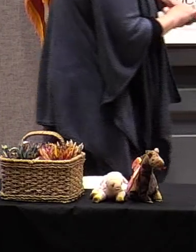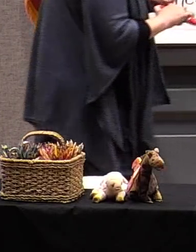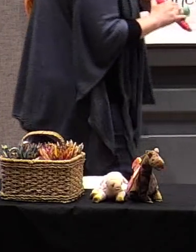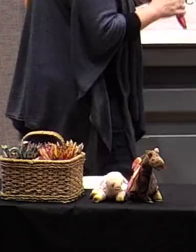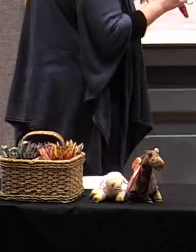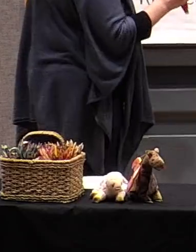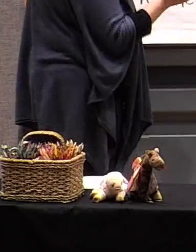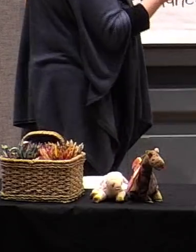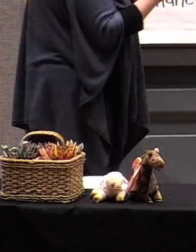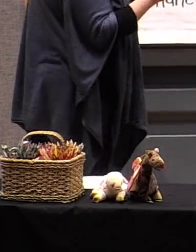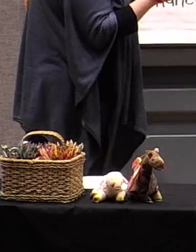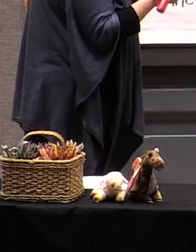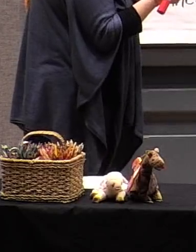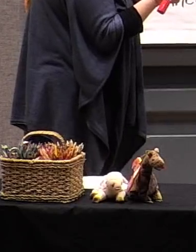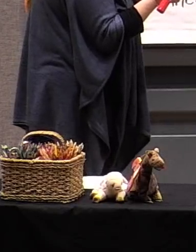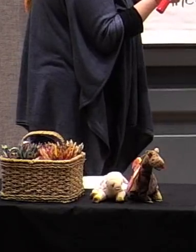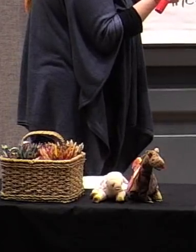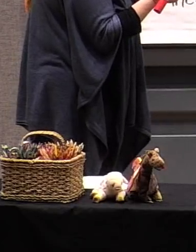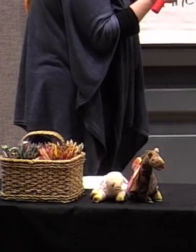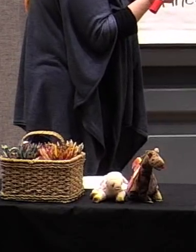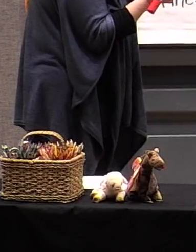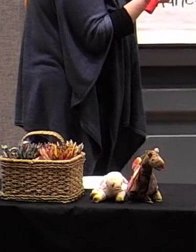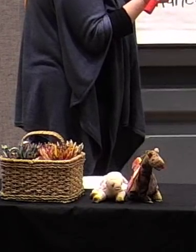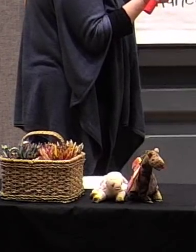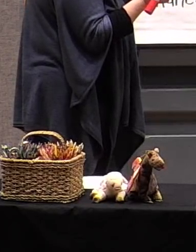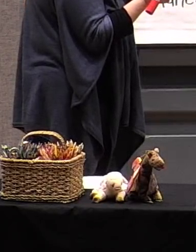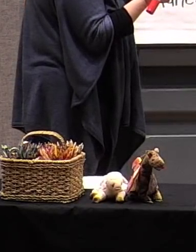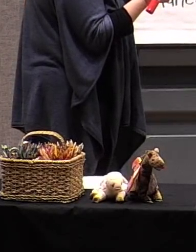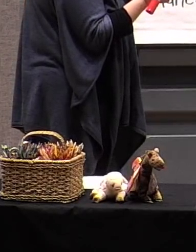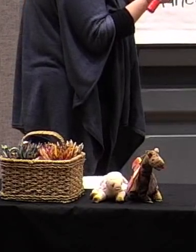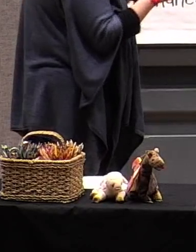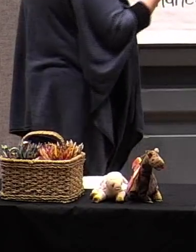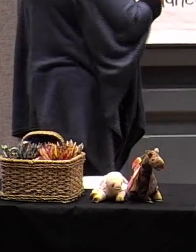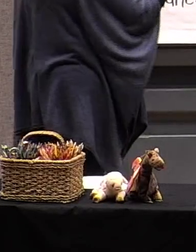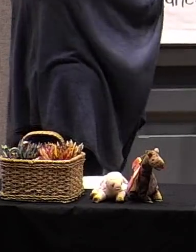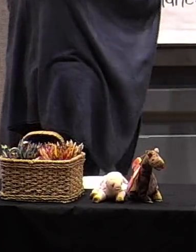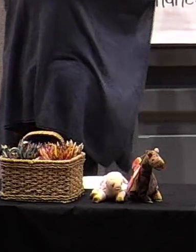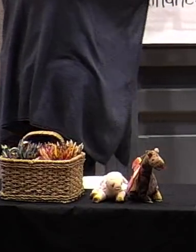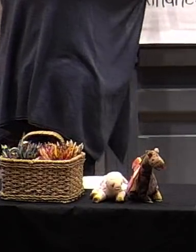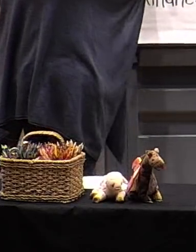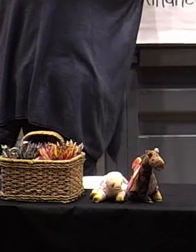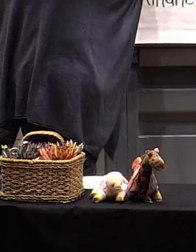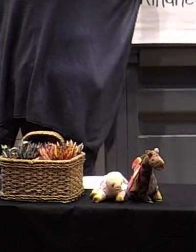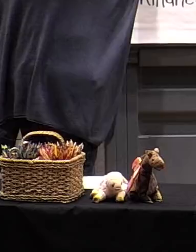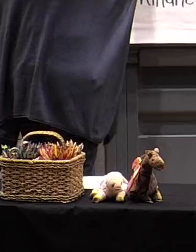so last night my family helped me drawing pictures for this, so helping is a good way.